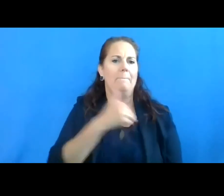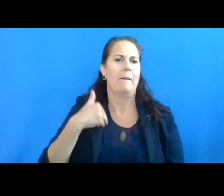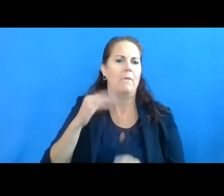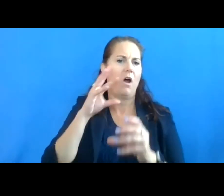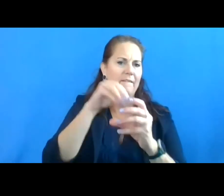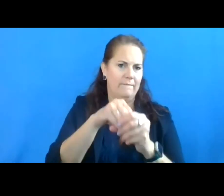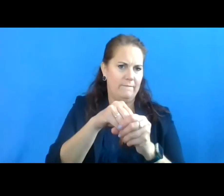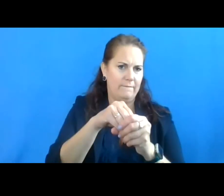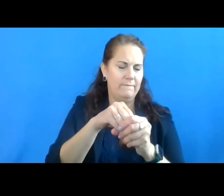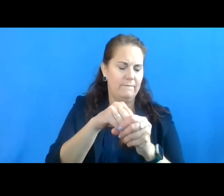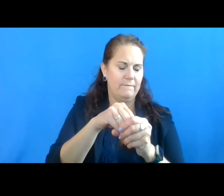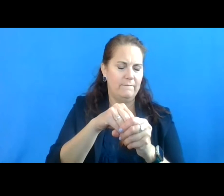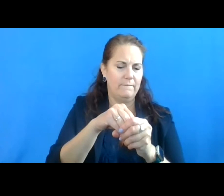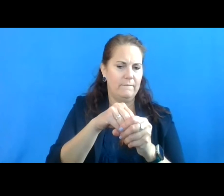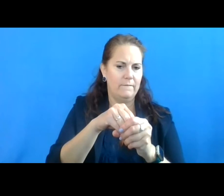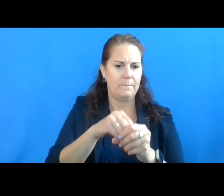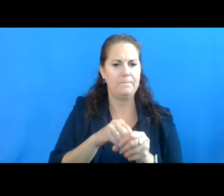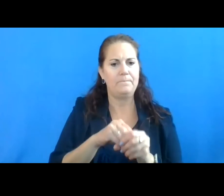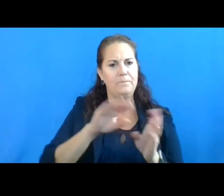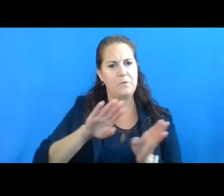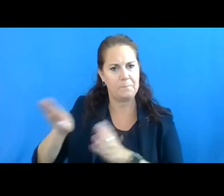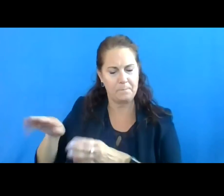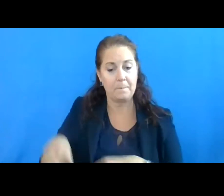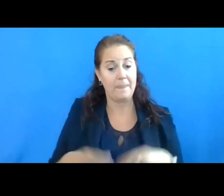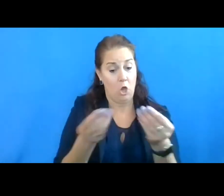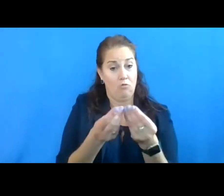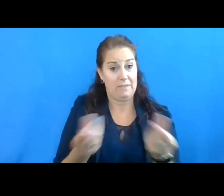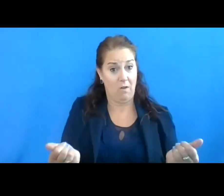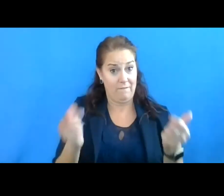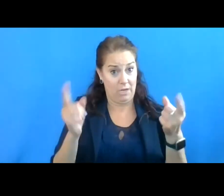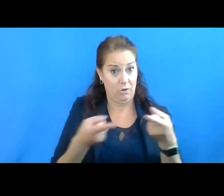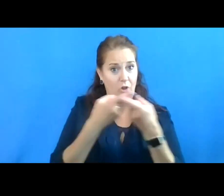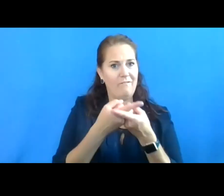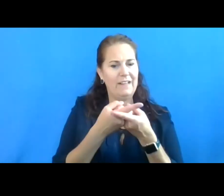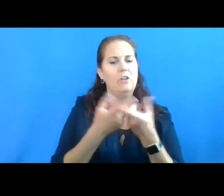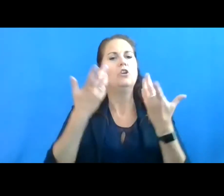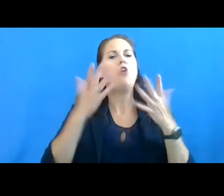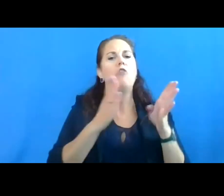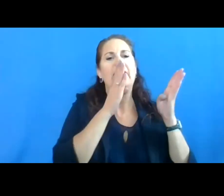So, resolving conflict there's already order there to resolve that conflict.